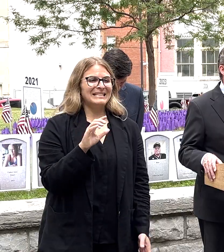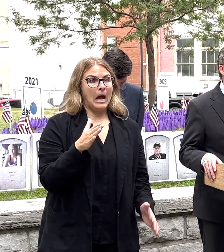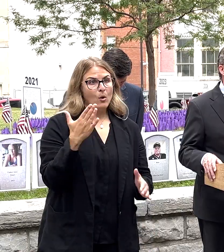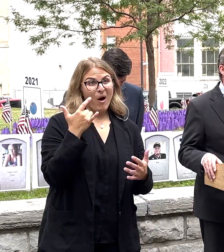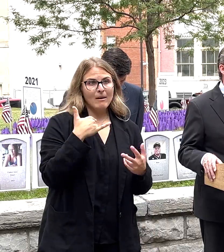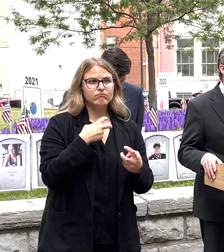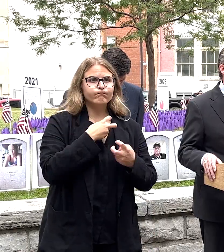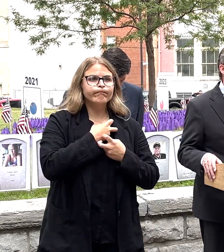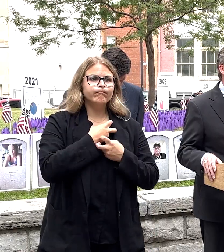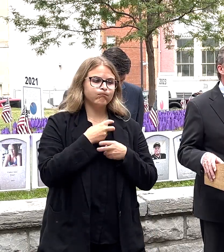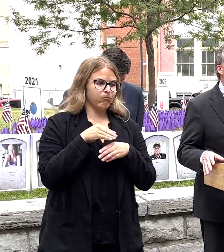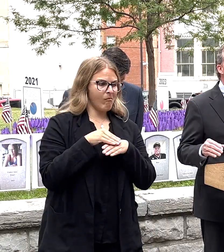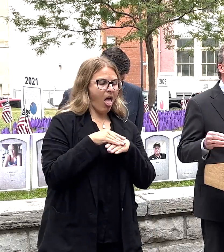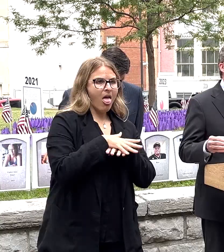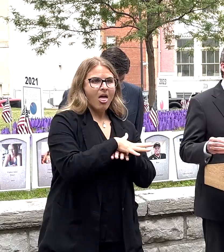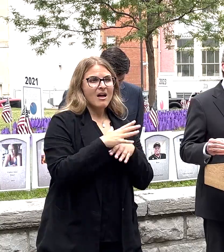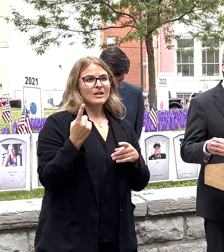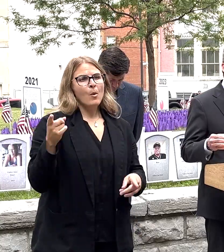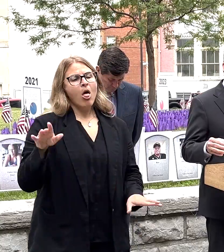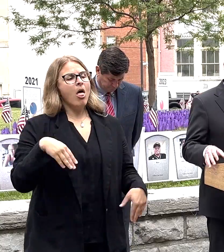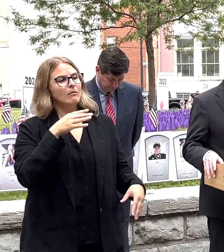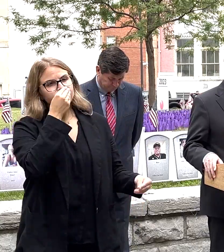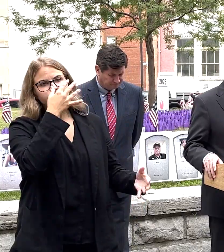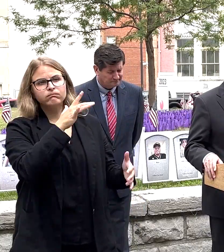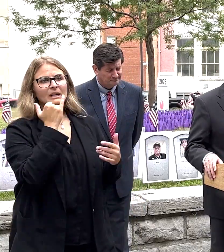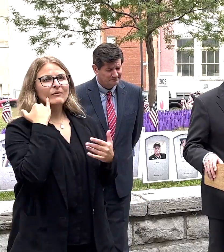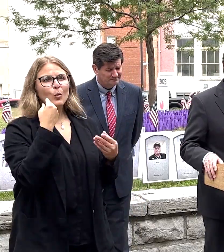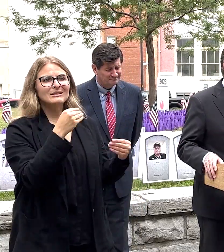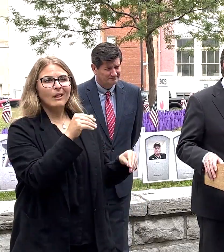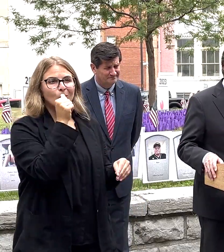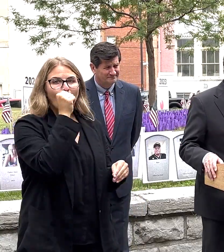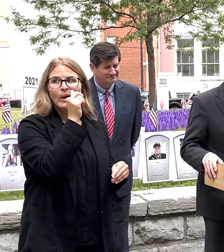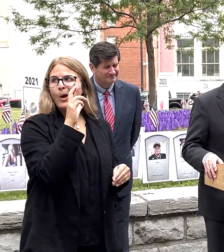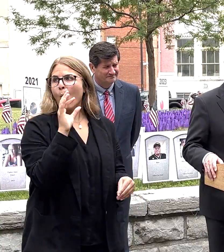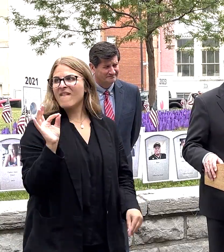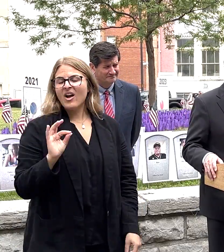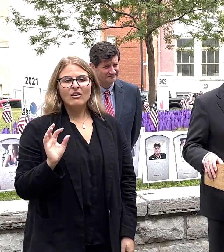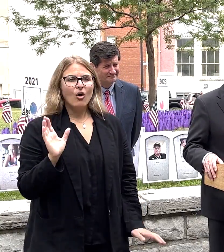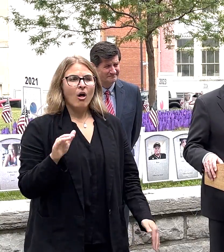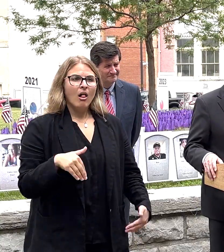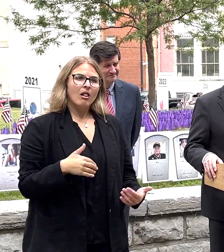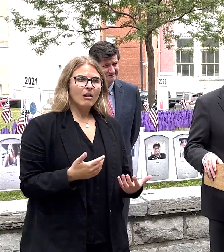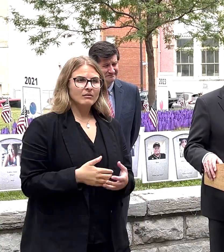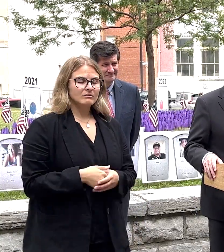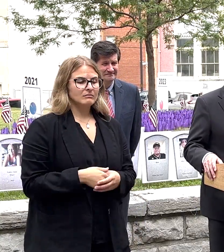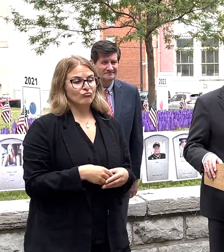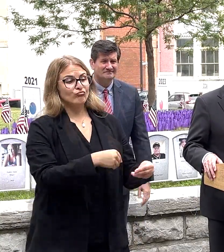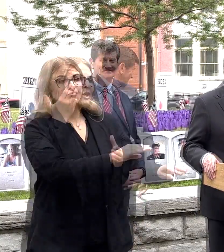He was poisoned by someone that didn't care whether she was selling him cocaine or cocaine laced with fentanyl.